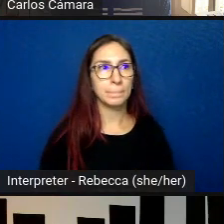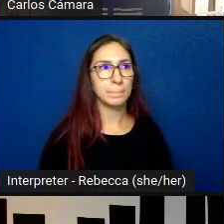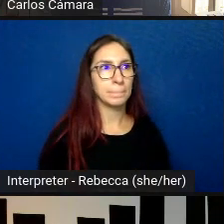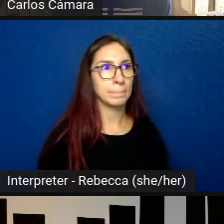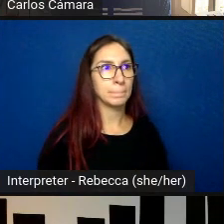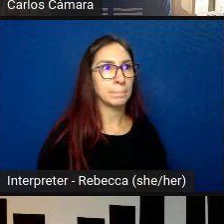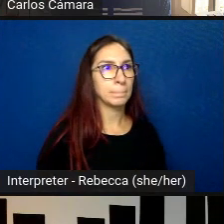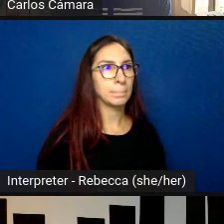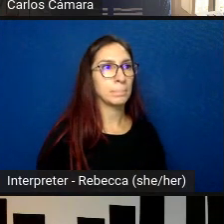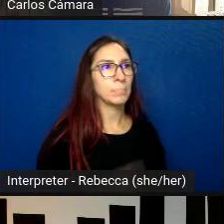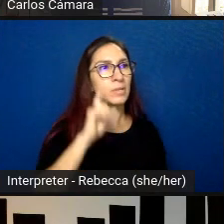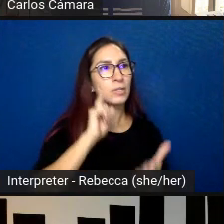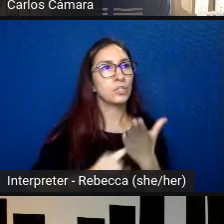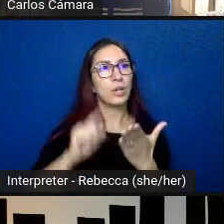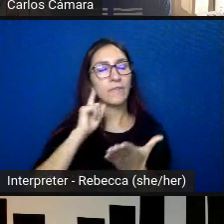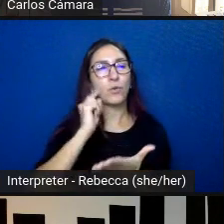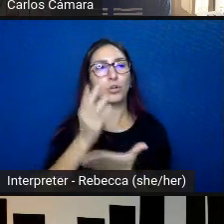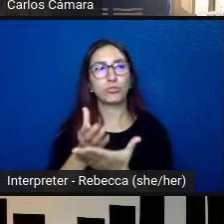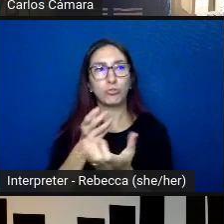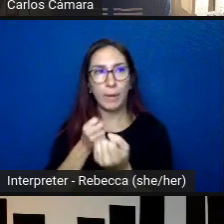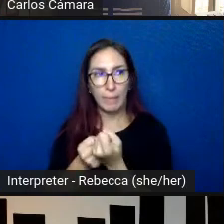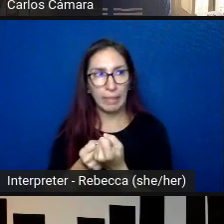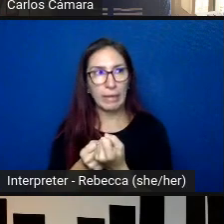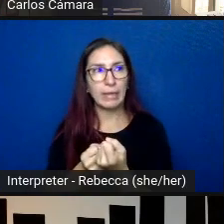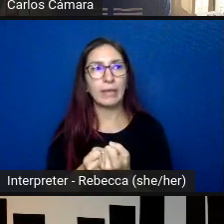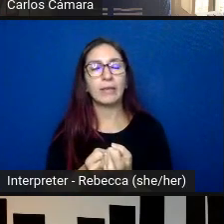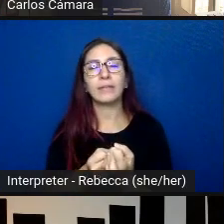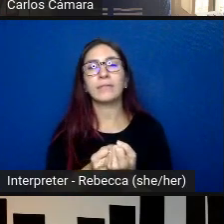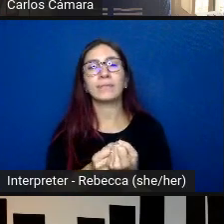Basically, the checker checks the whole page.